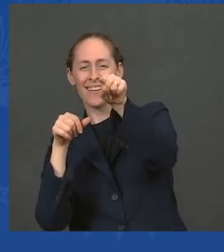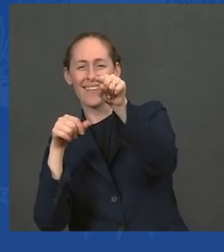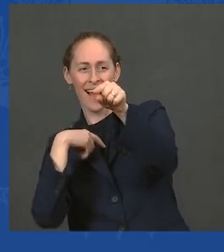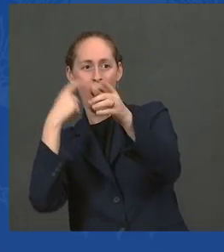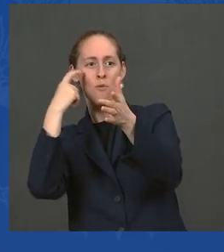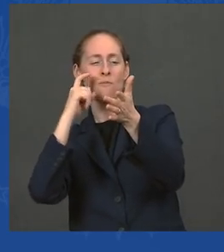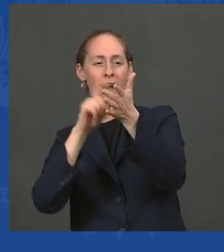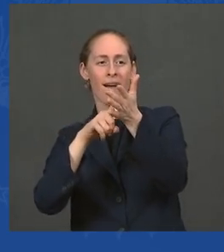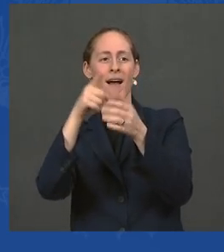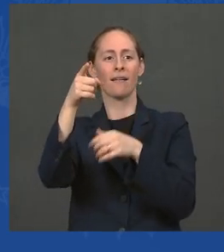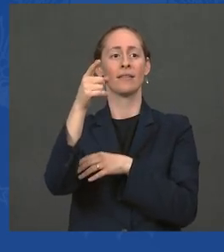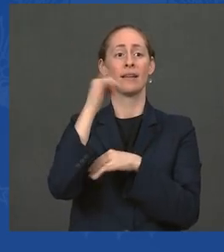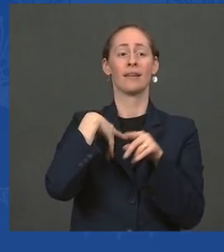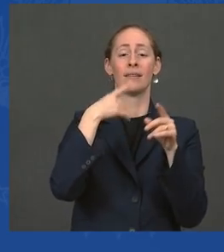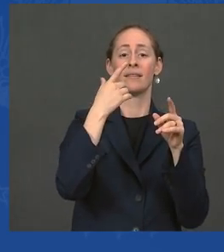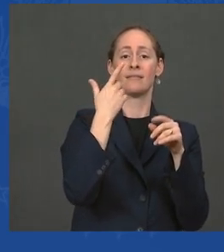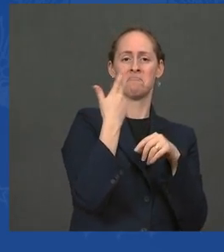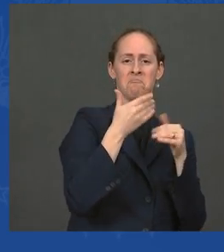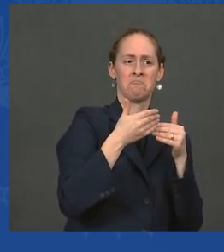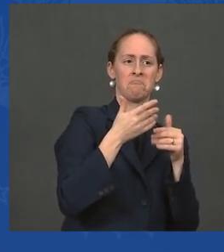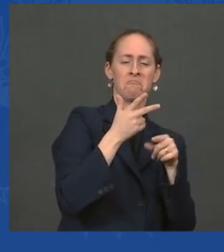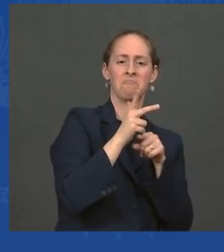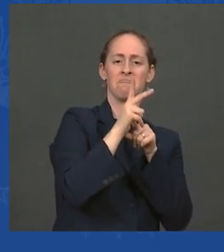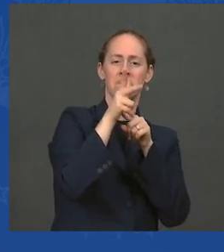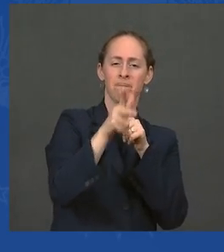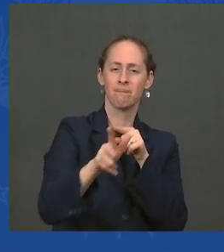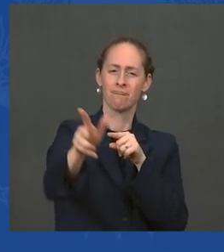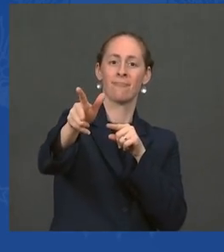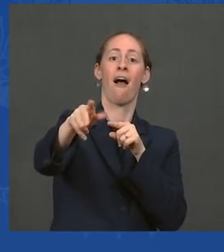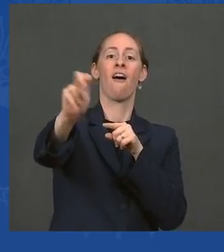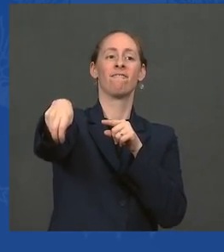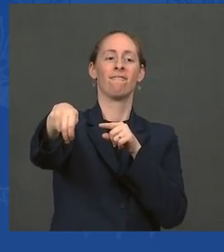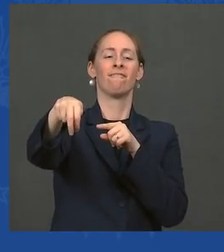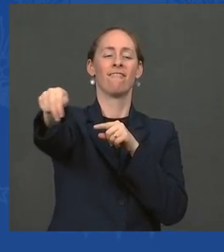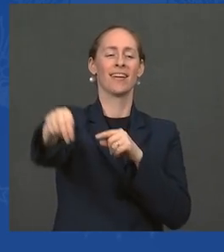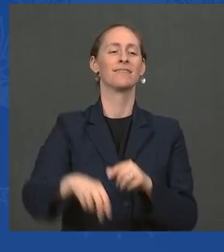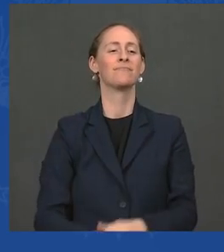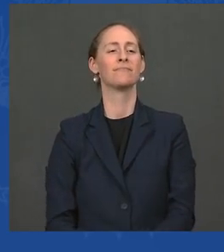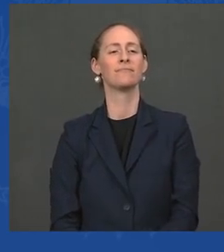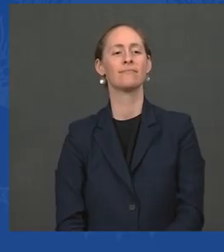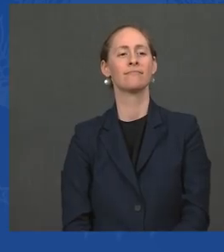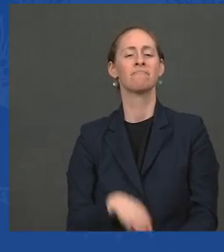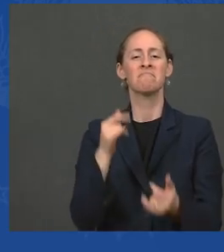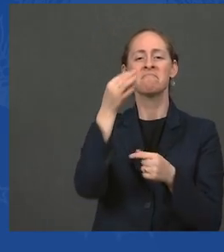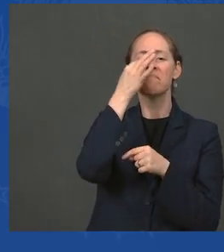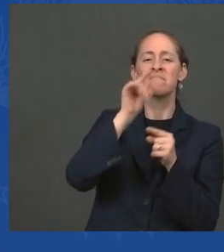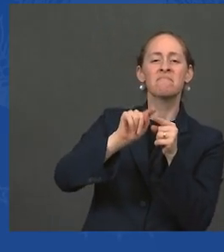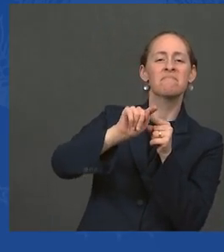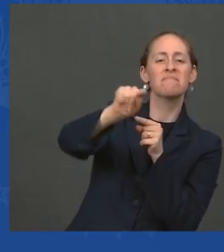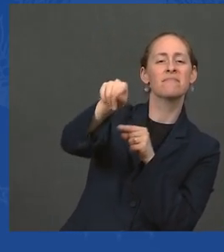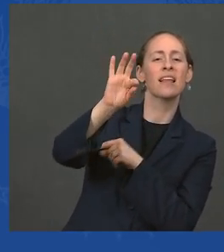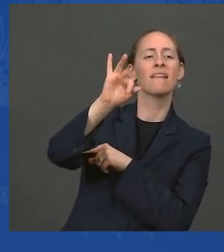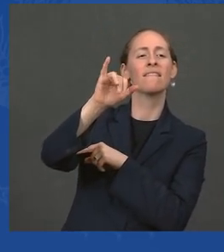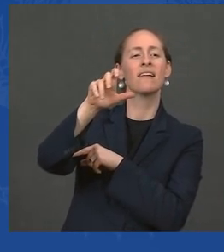And beyond the end of the line were the dumped. And Maloney field was on the right. And the Little League Baseball field I played in